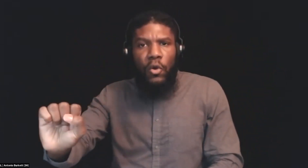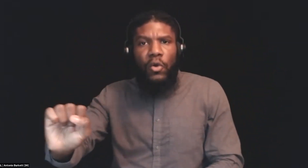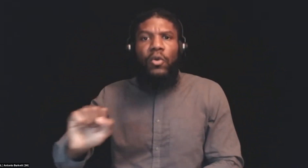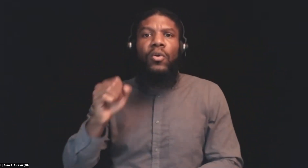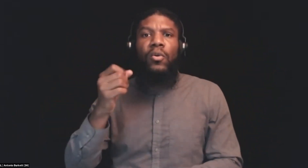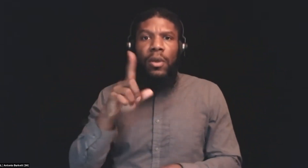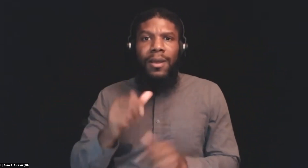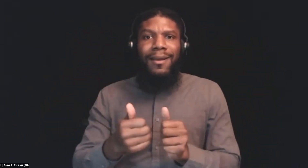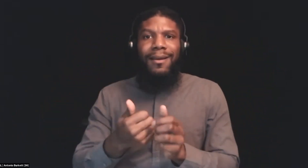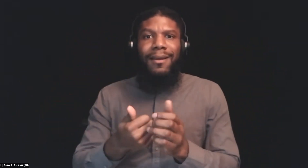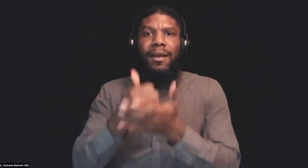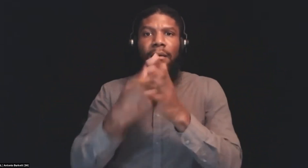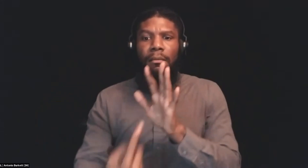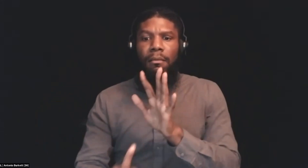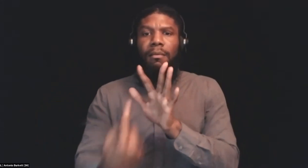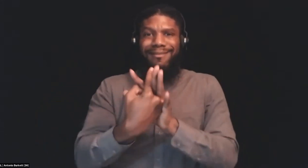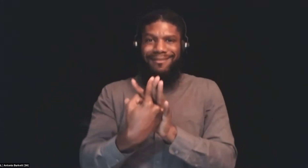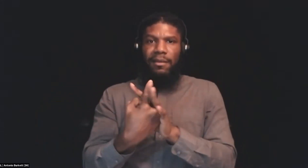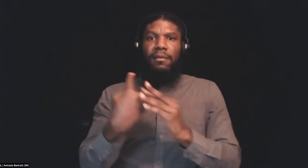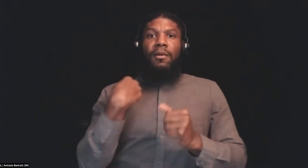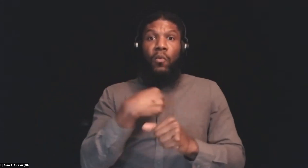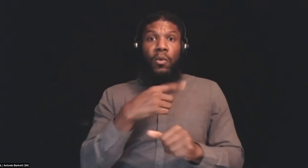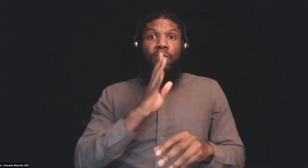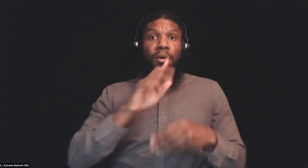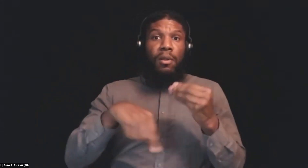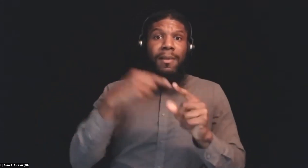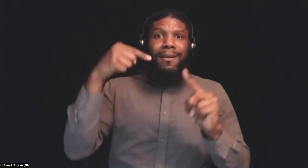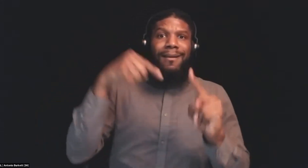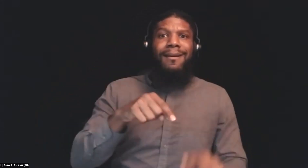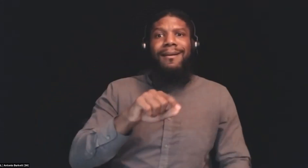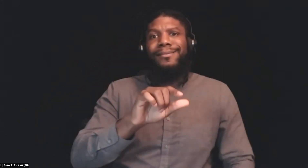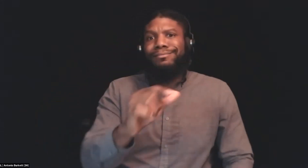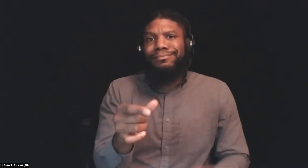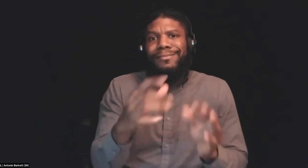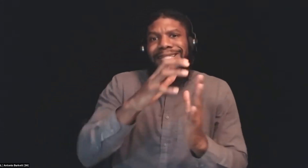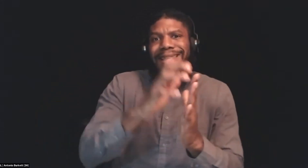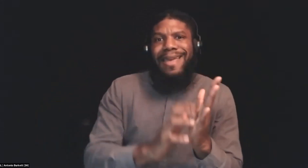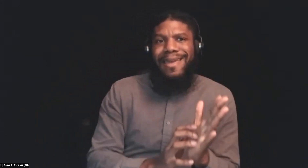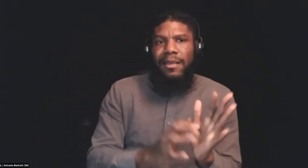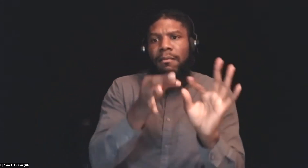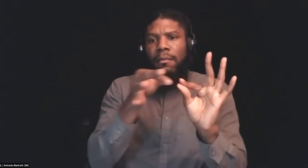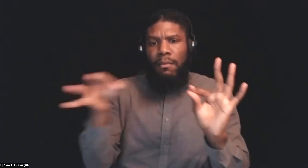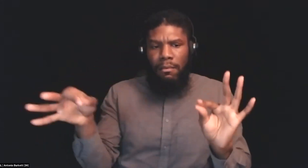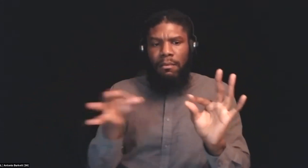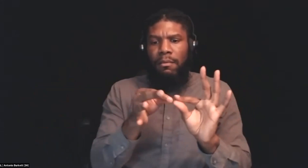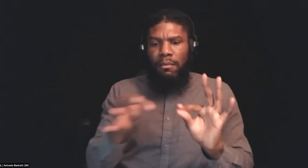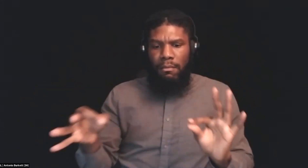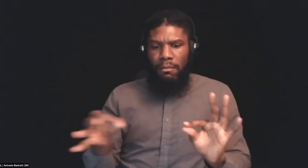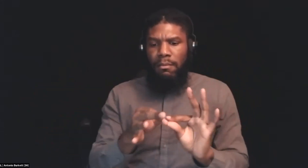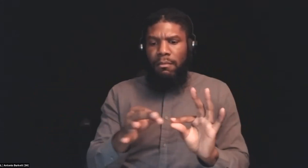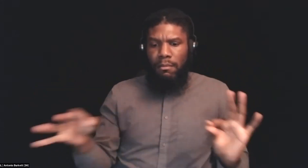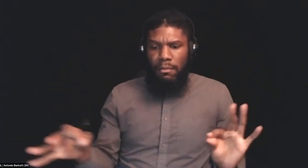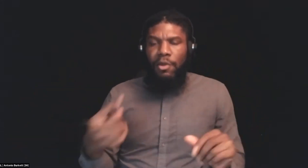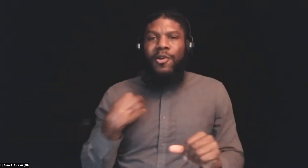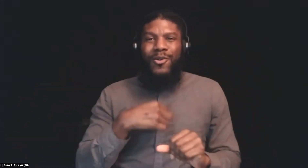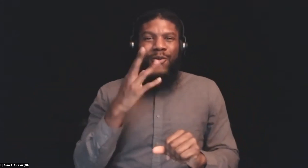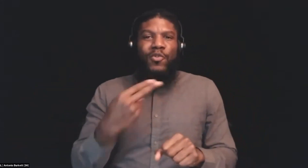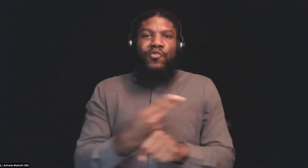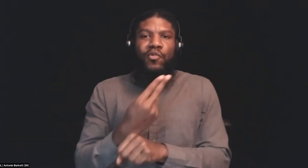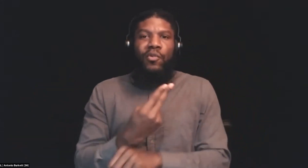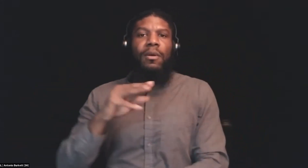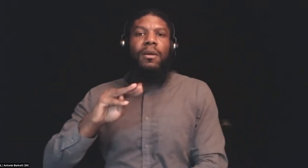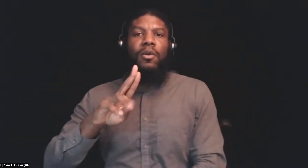we're talking together about an alphabetic text, we're going to use multimodal practices to discuss